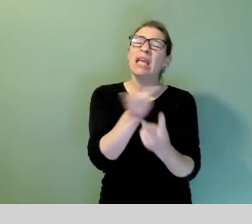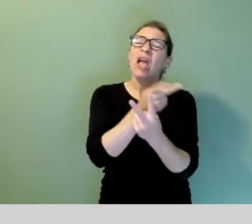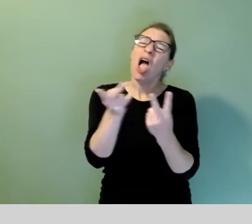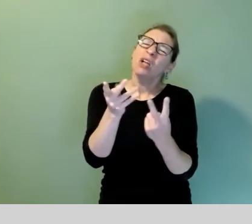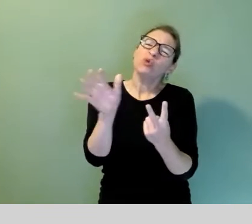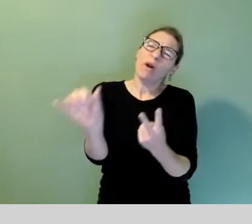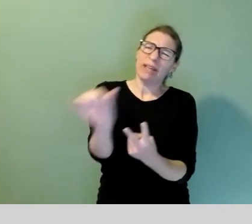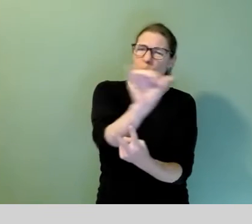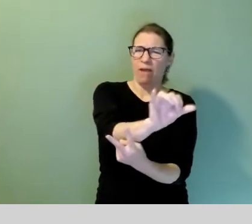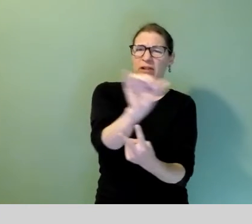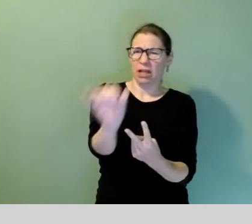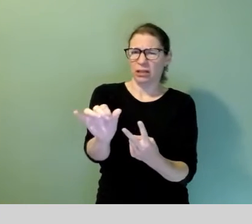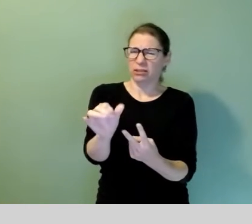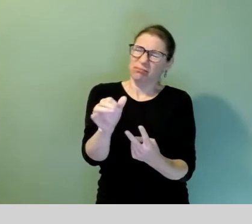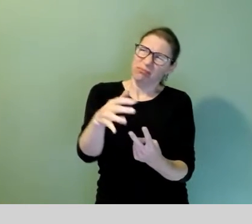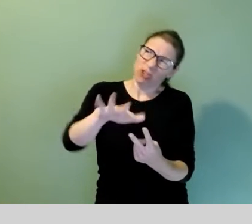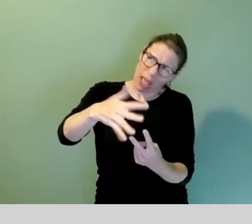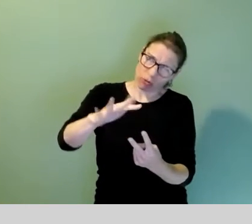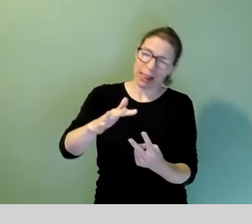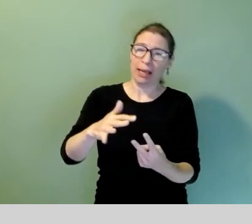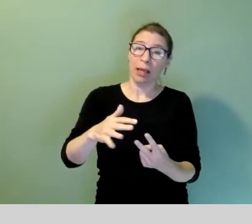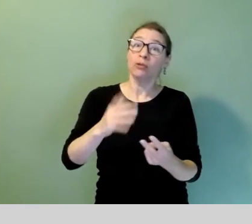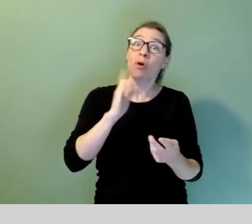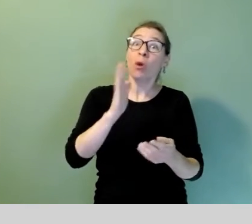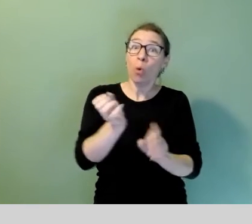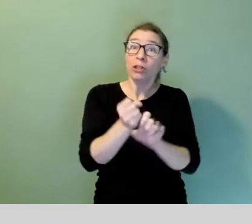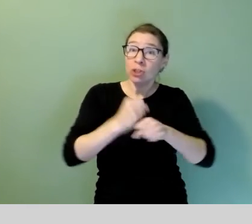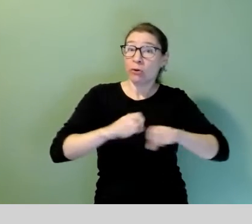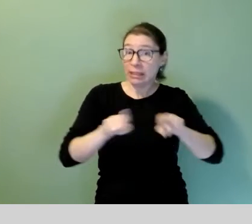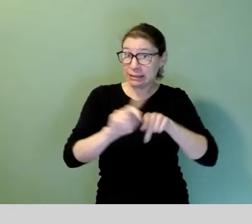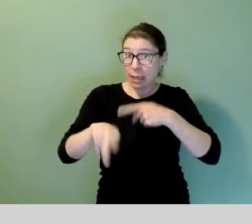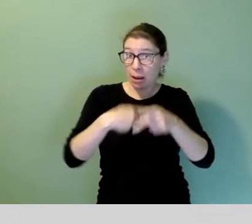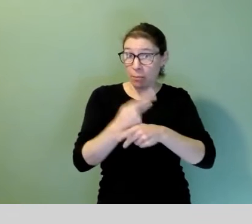And what do you mean by roughly, is that they will generate the same kind of plot